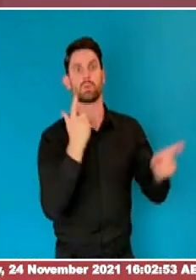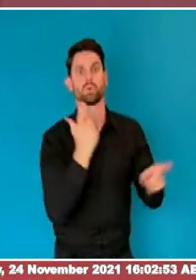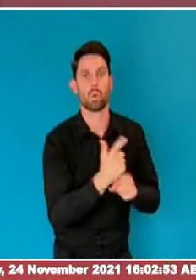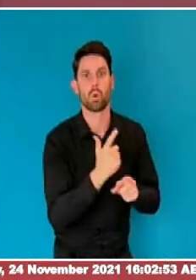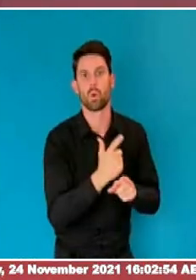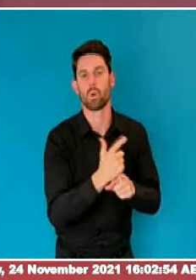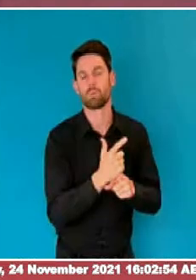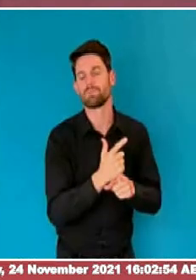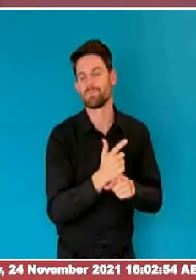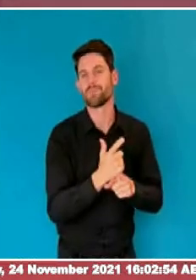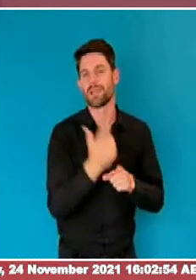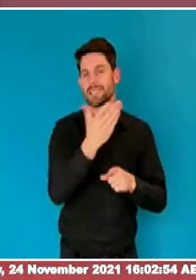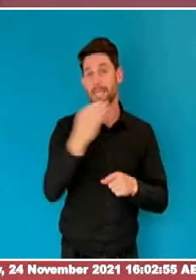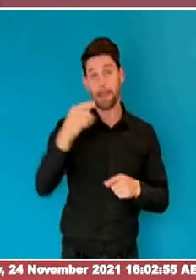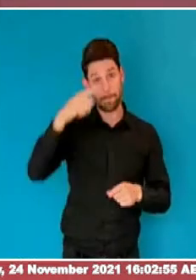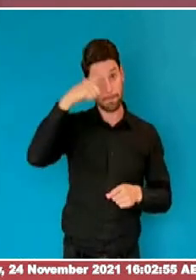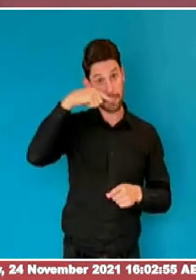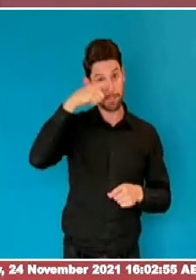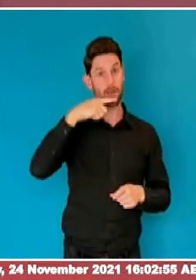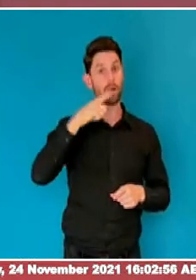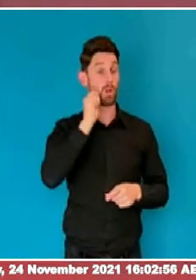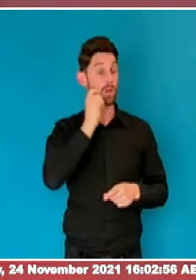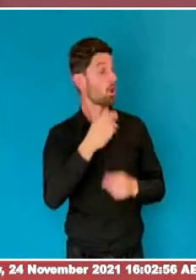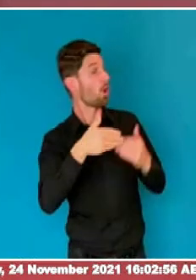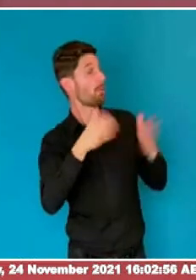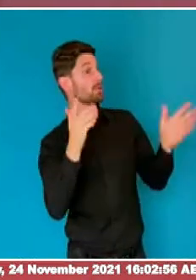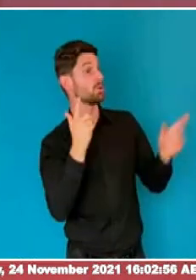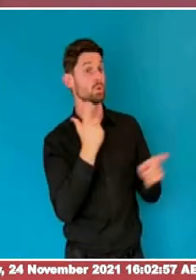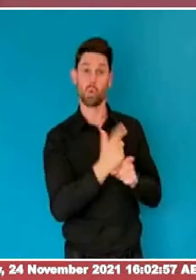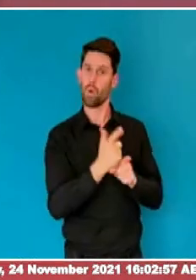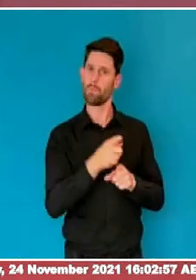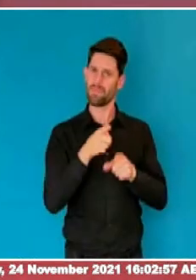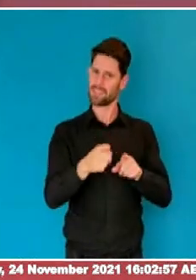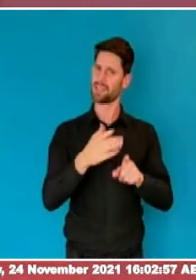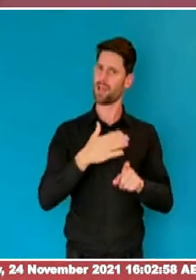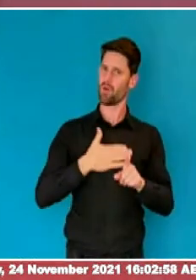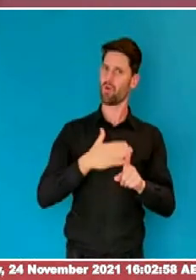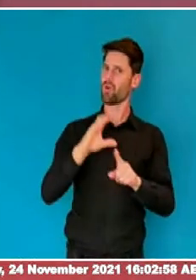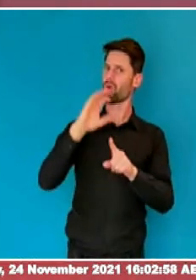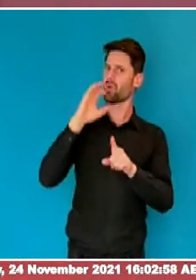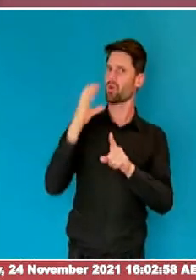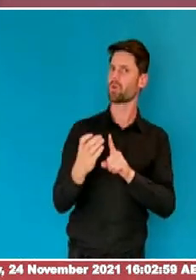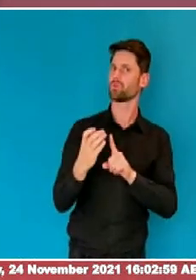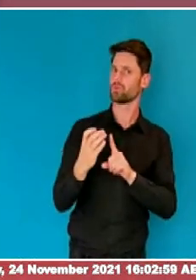You know, a lot of people do disclose in the process, and that's the culture that we want